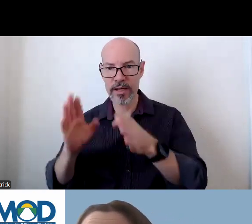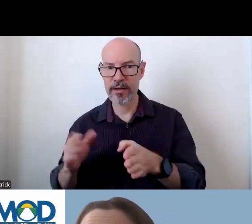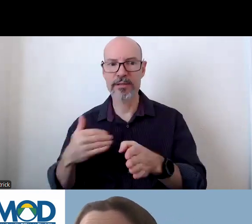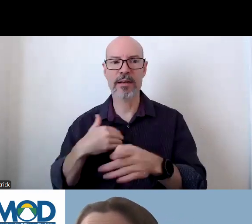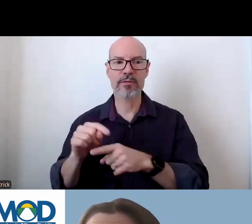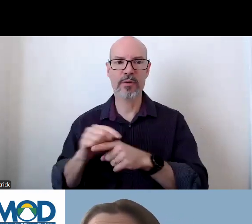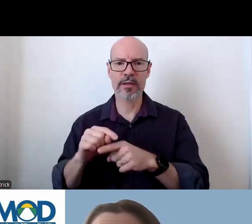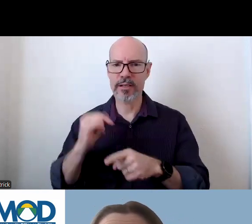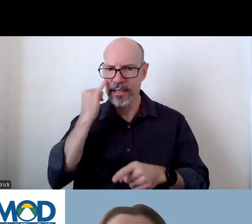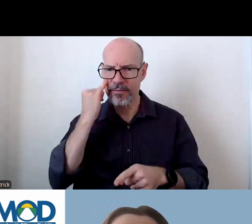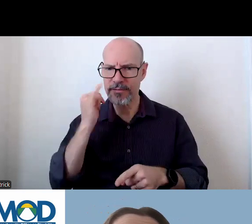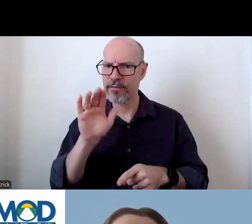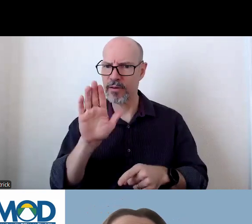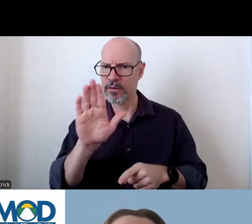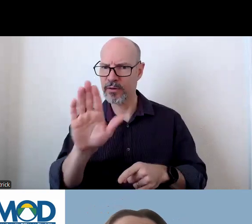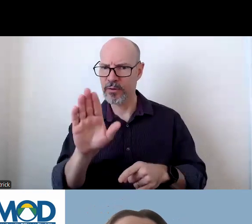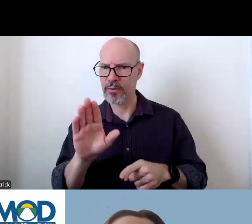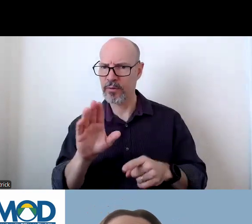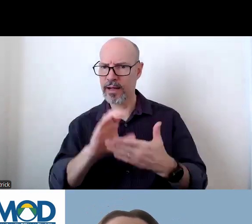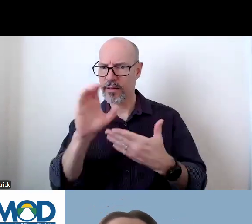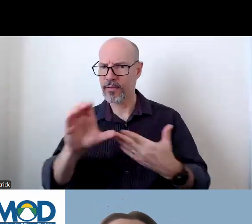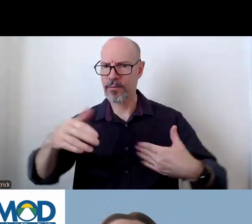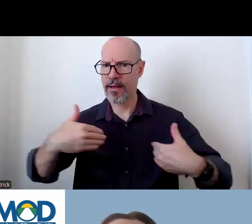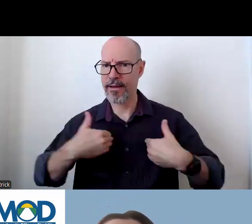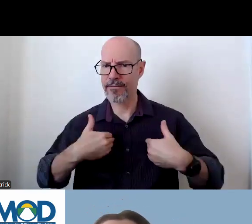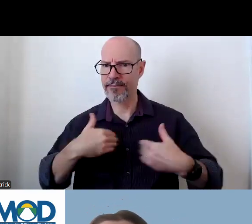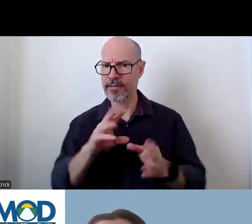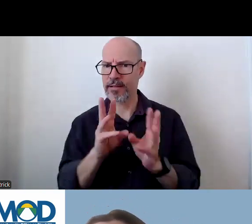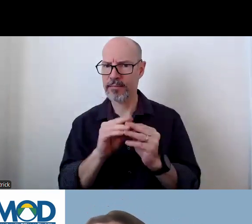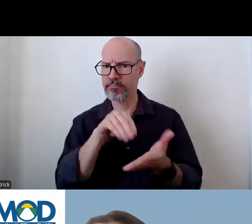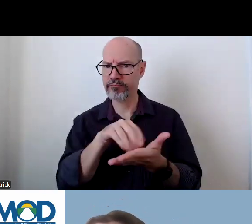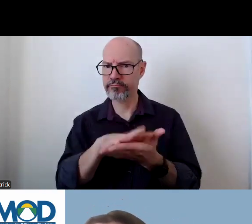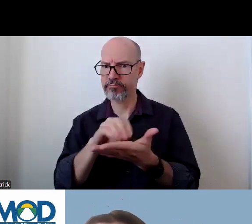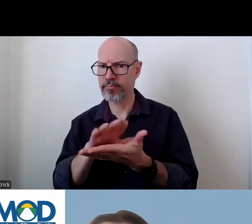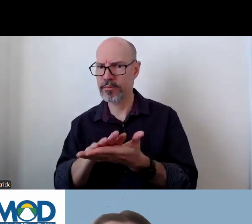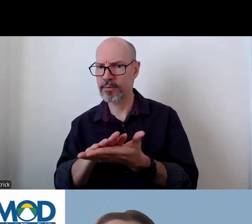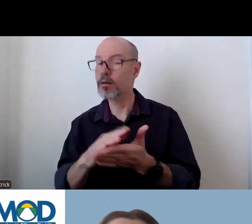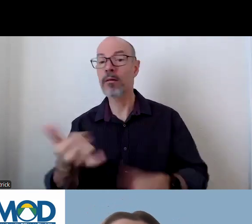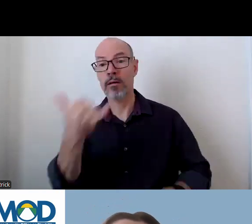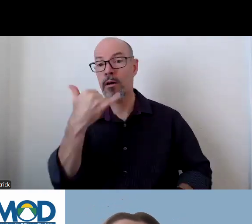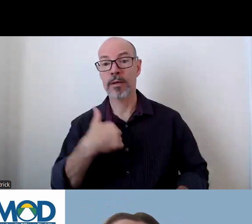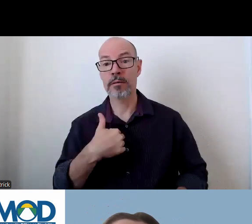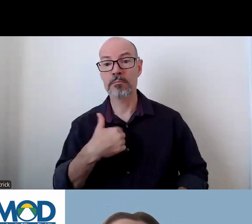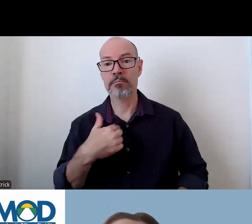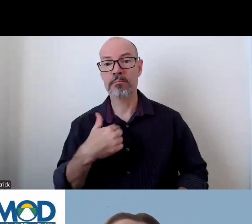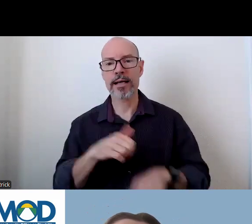If you are not aware of those, calendar, reach out to me. I can send you a link. You can also contact us any